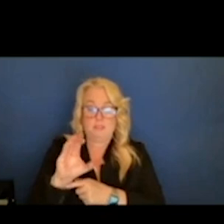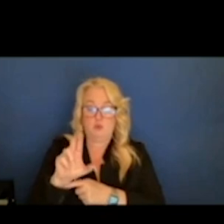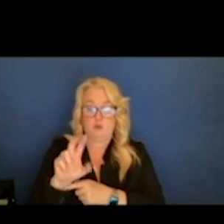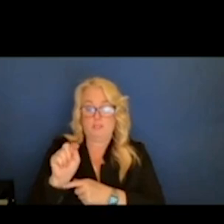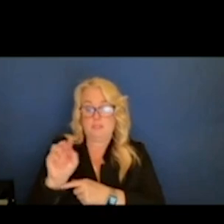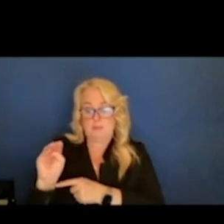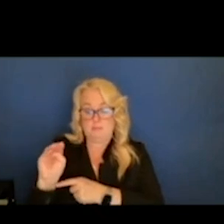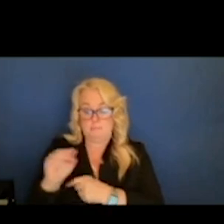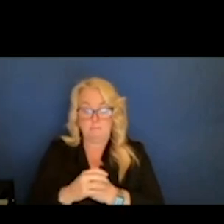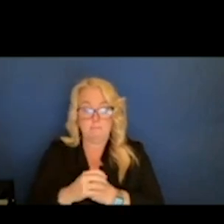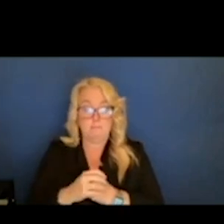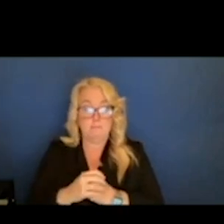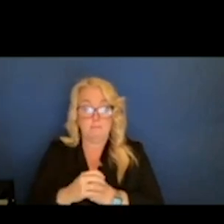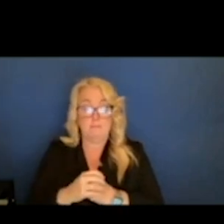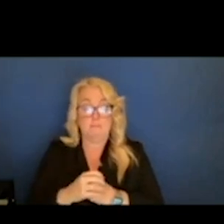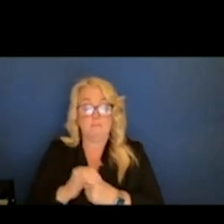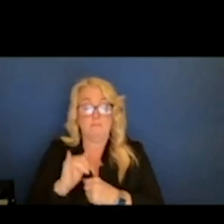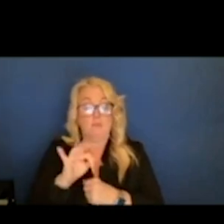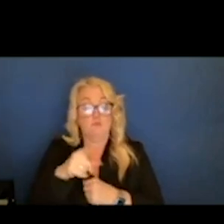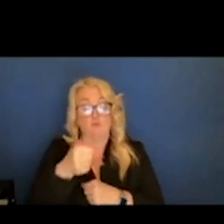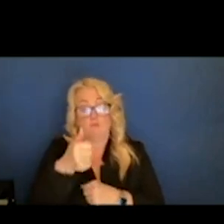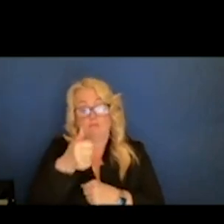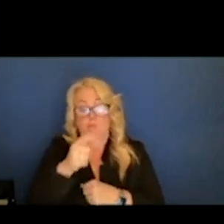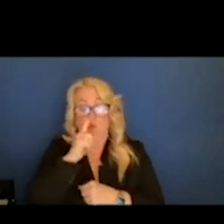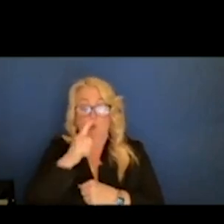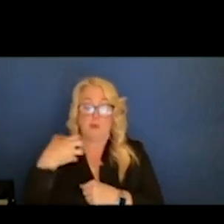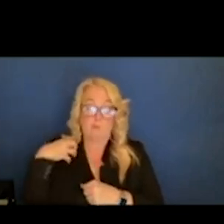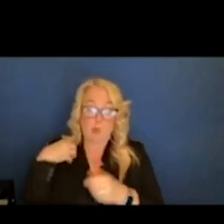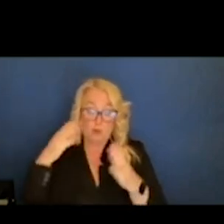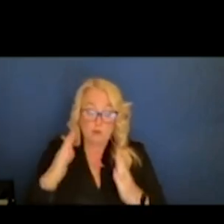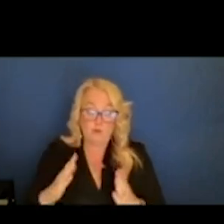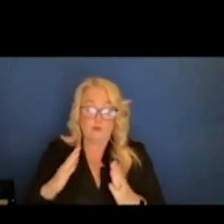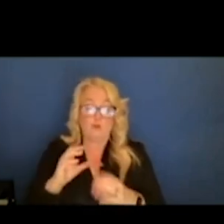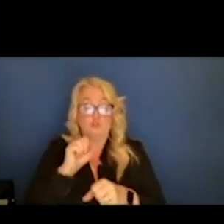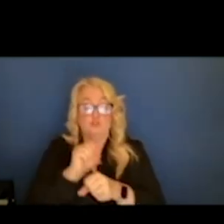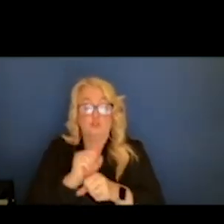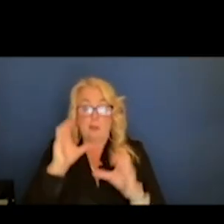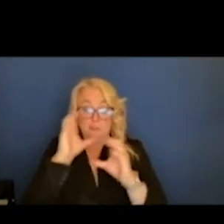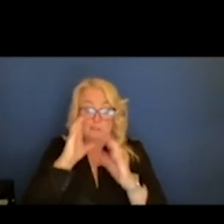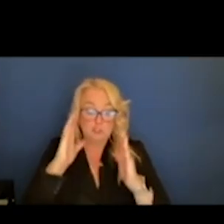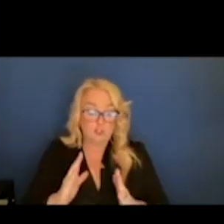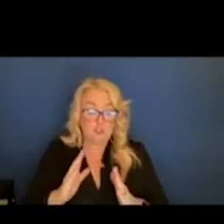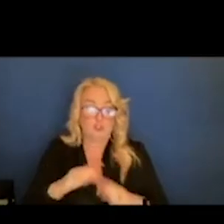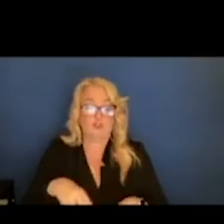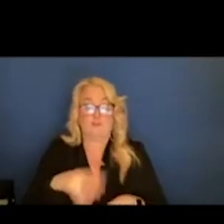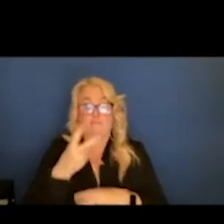Whether you’re an employer, jobseeker, vocational rehabilitation professional,